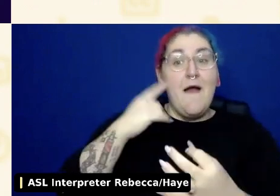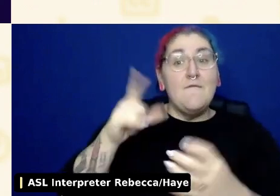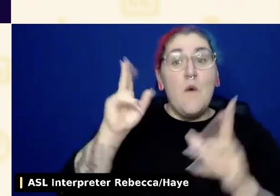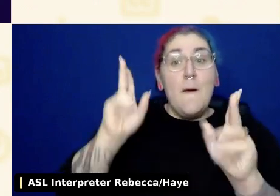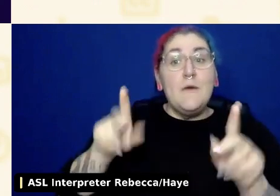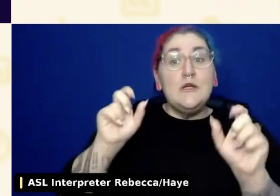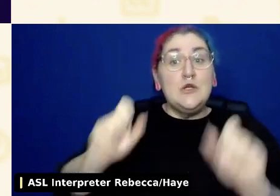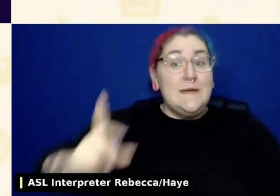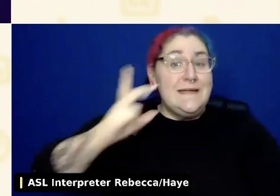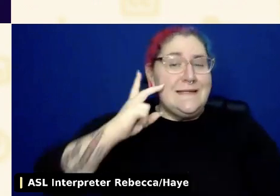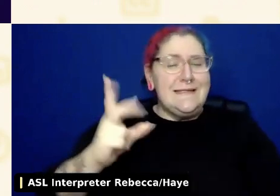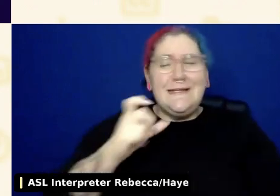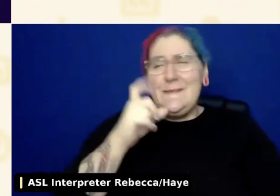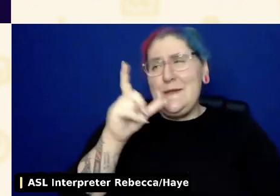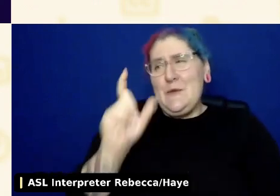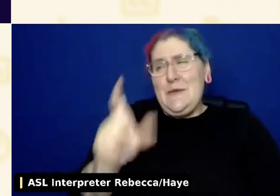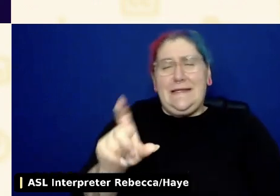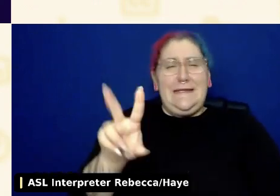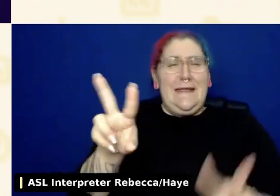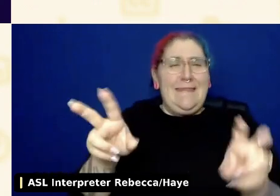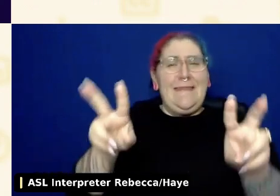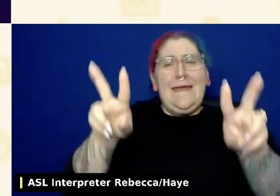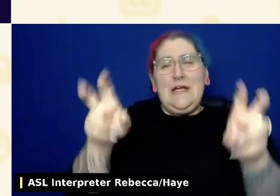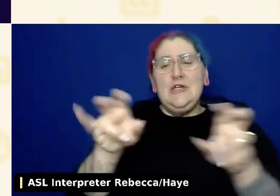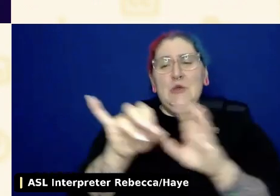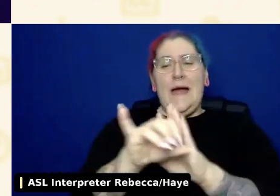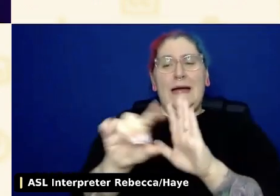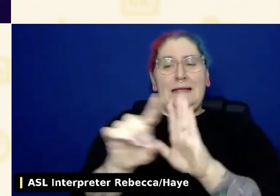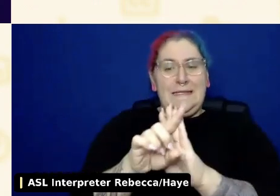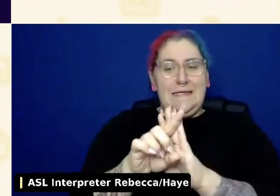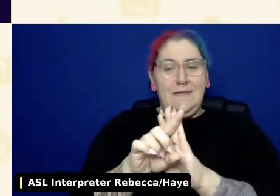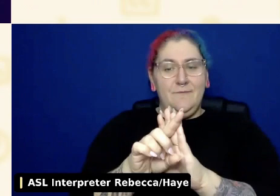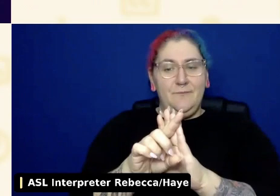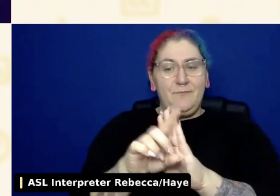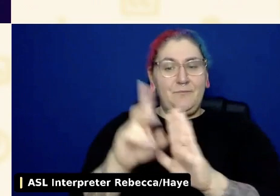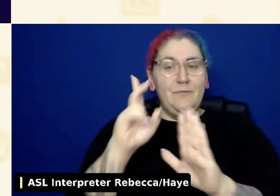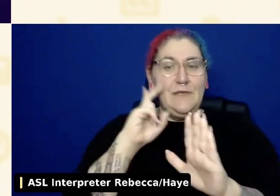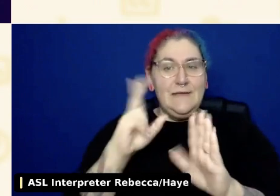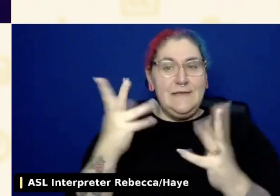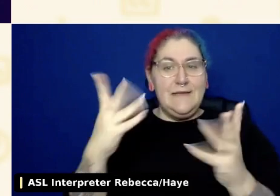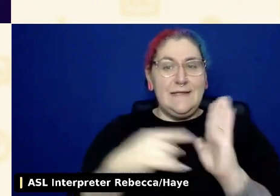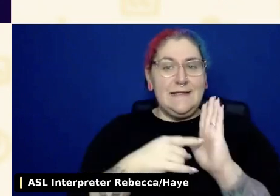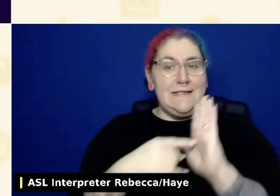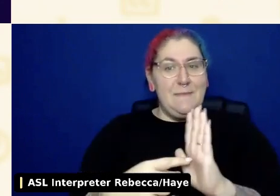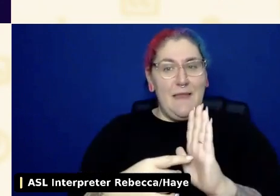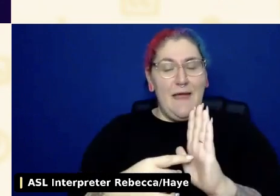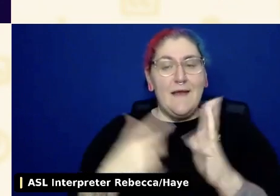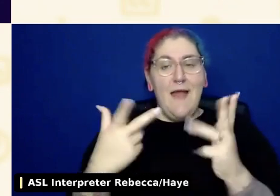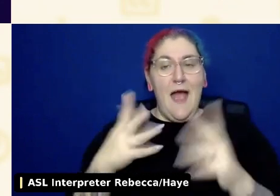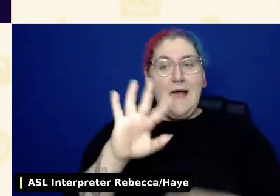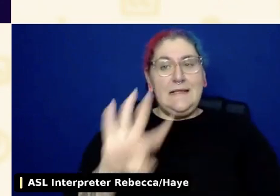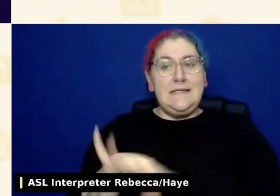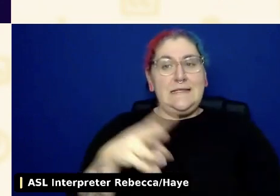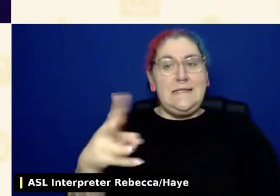and they're seeing this displayed as if it's a table, but it couldn't be coded as a table because of some of the complex functionality that needs